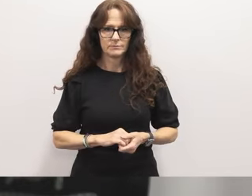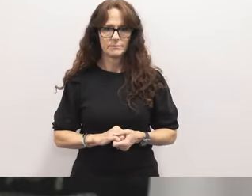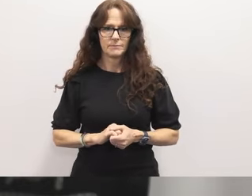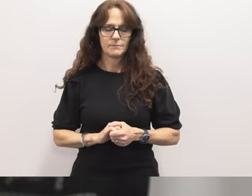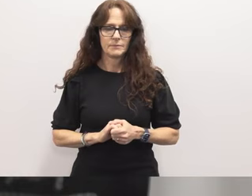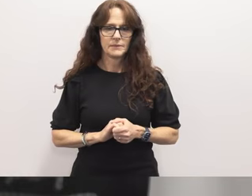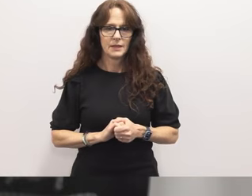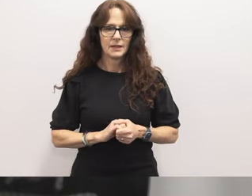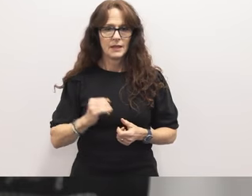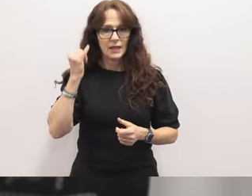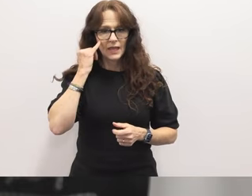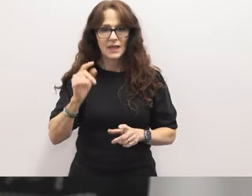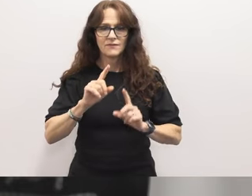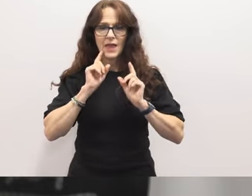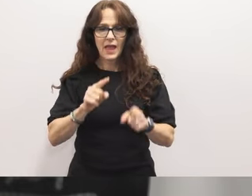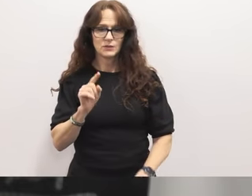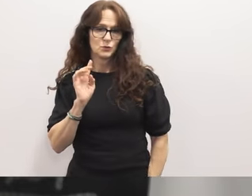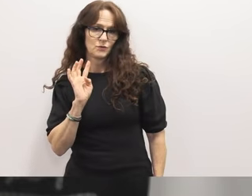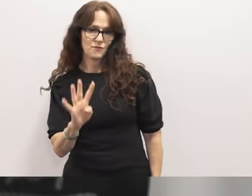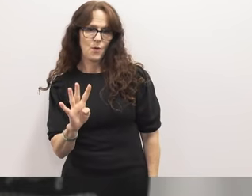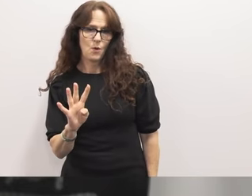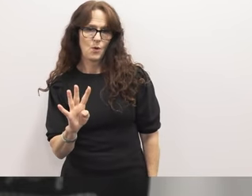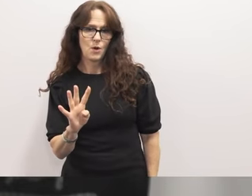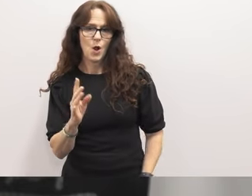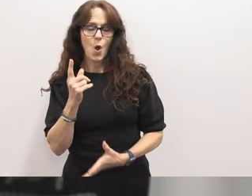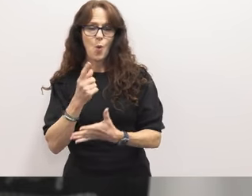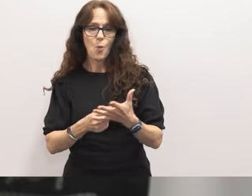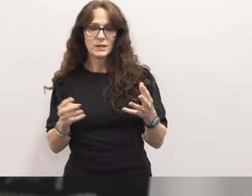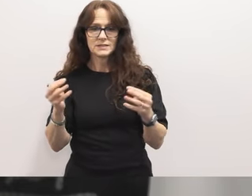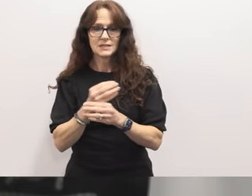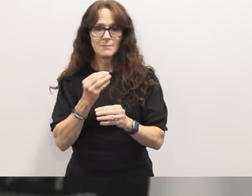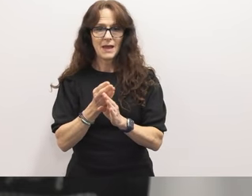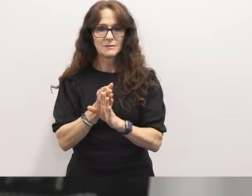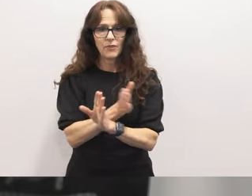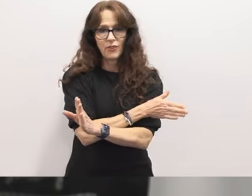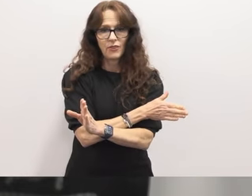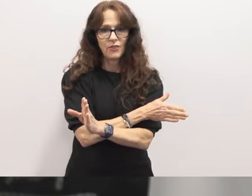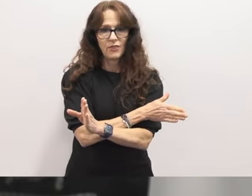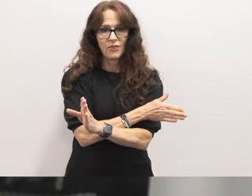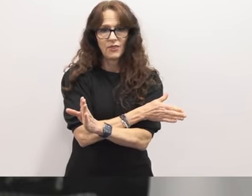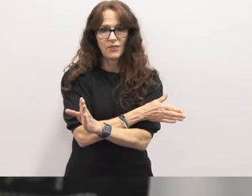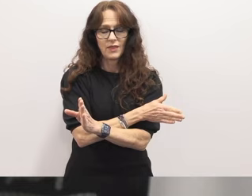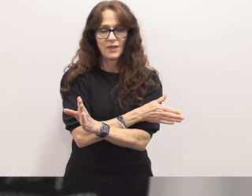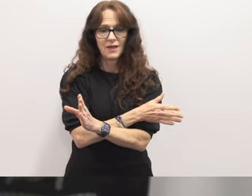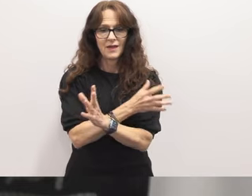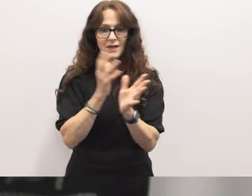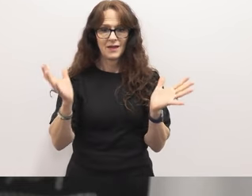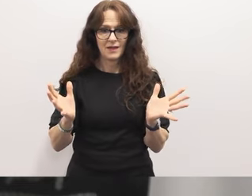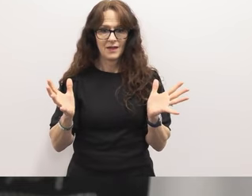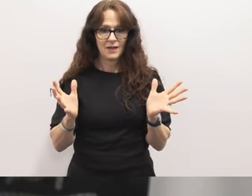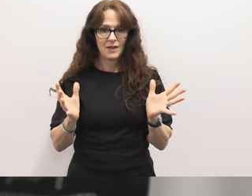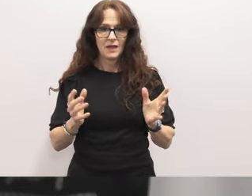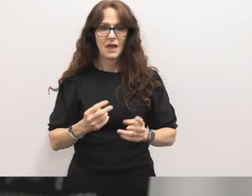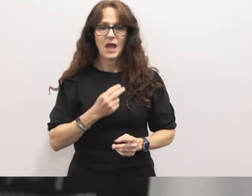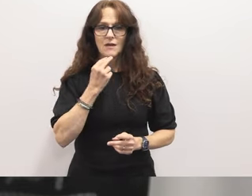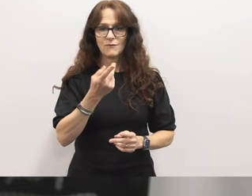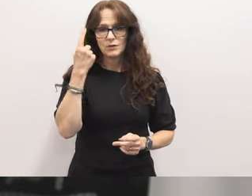So if the answer is four, then what is the mathematical question?" And here is where we can give voice to kids.